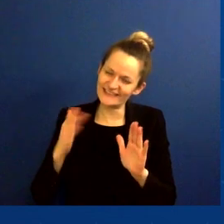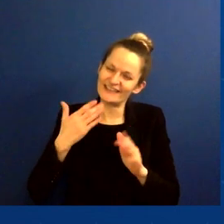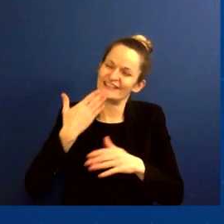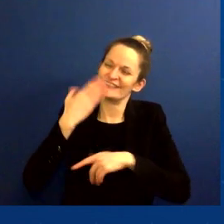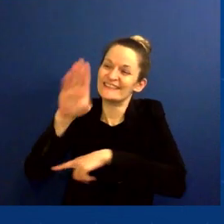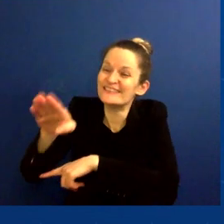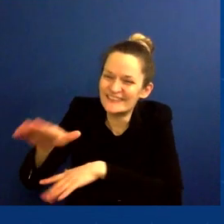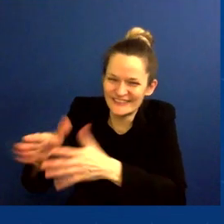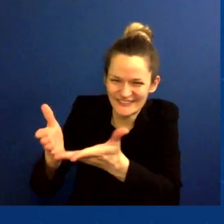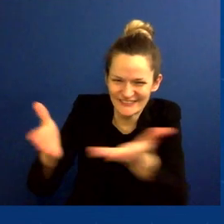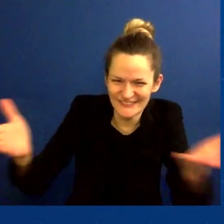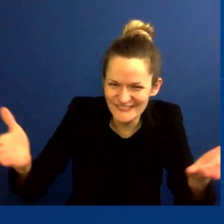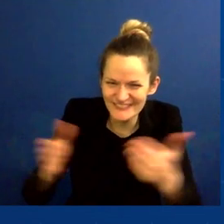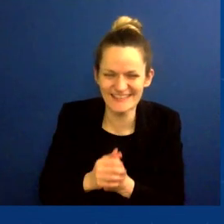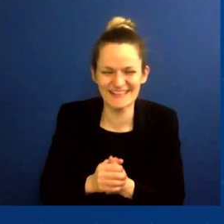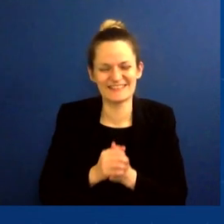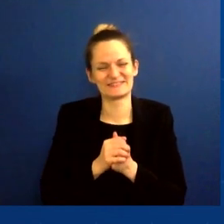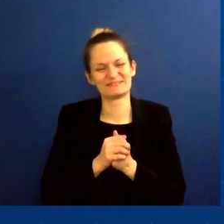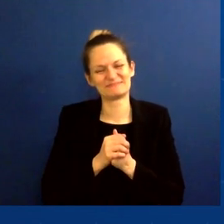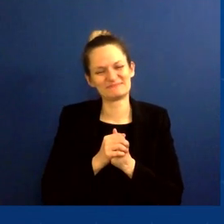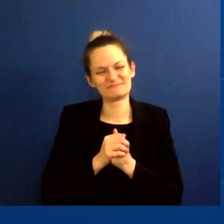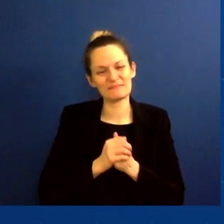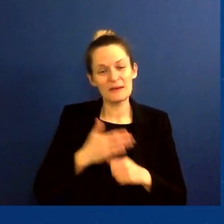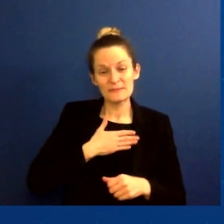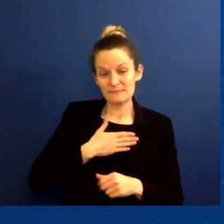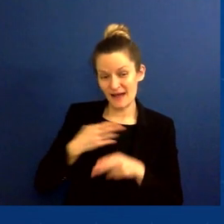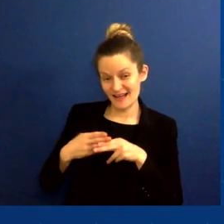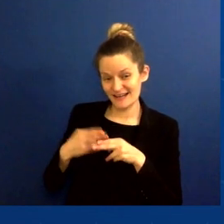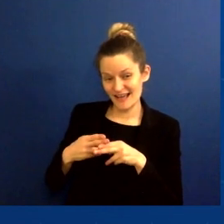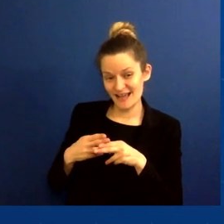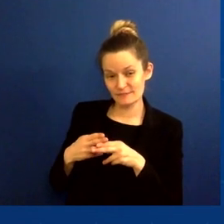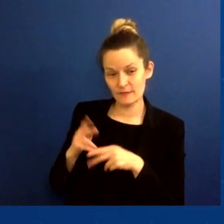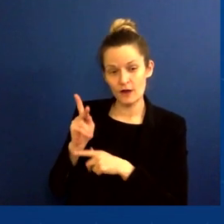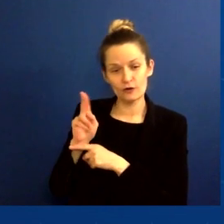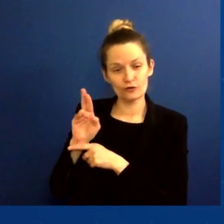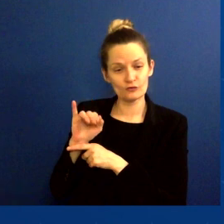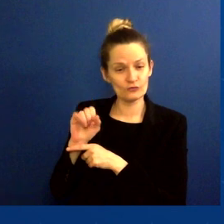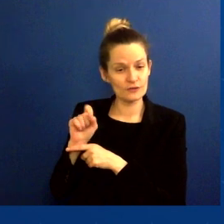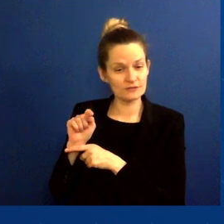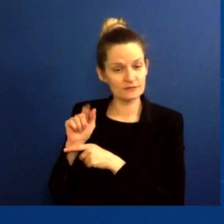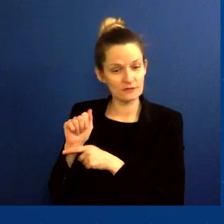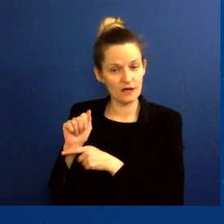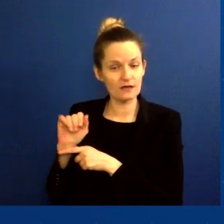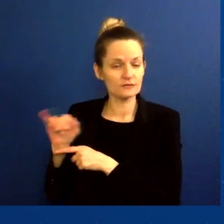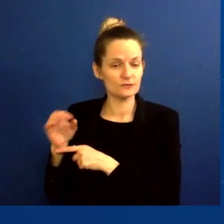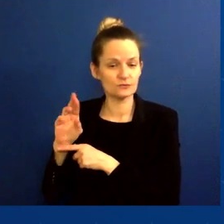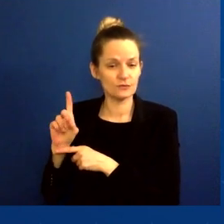My name is Grenada Jordan, and I'm proud to be a fourth year young apprentice at a local five workers.